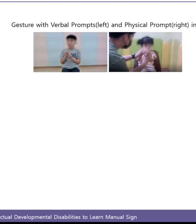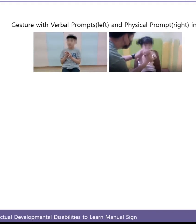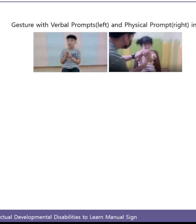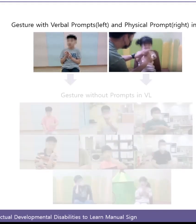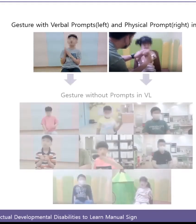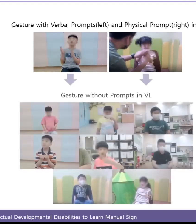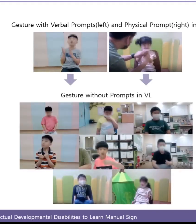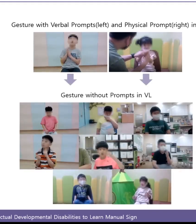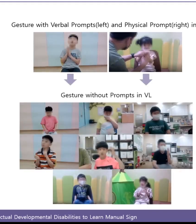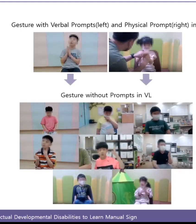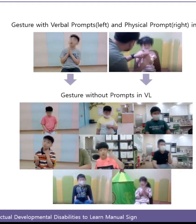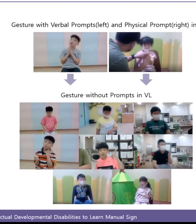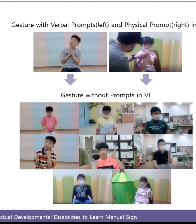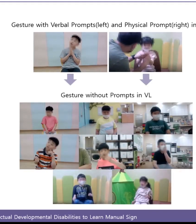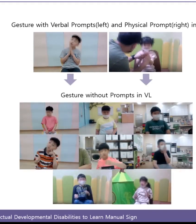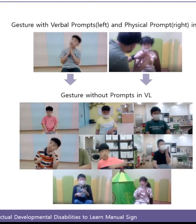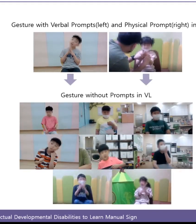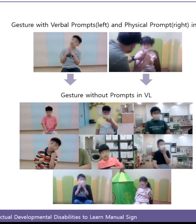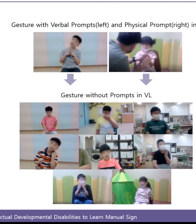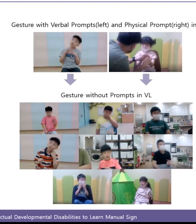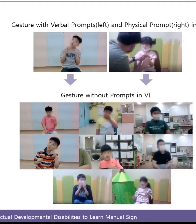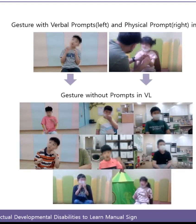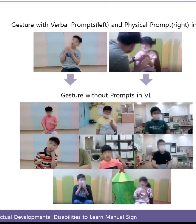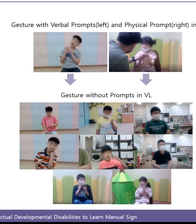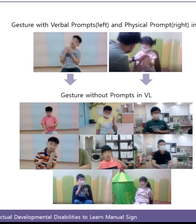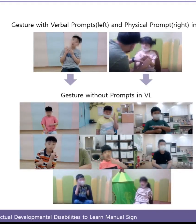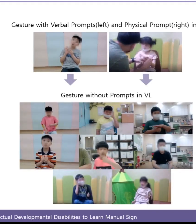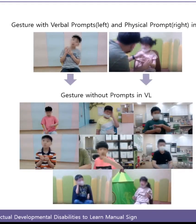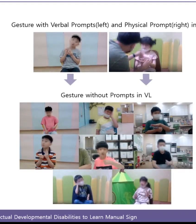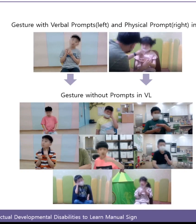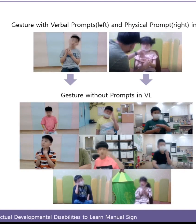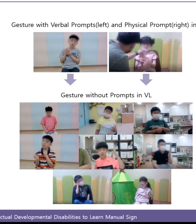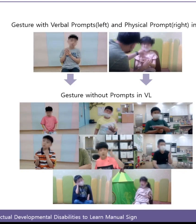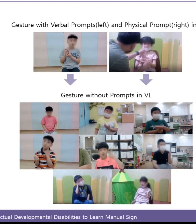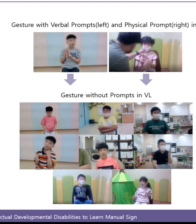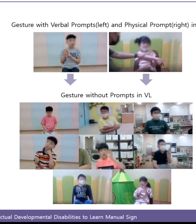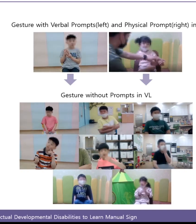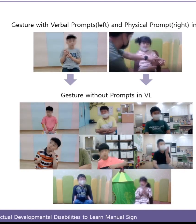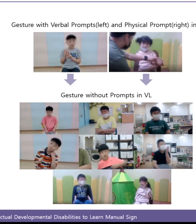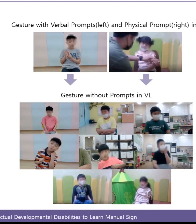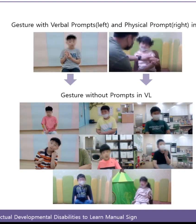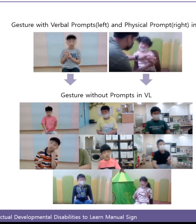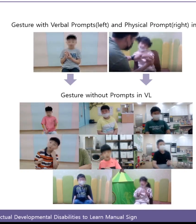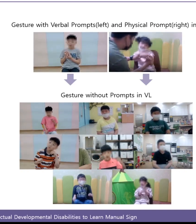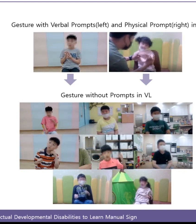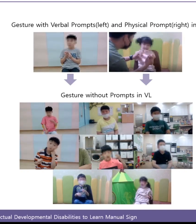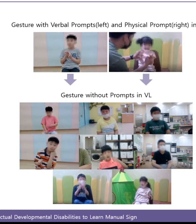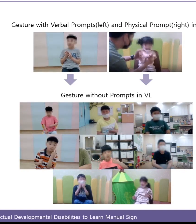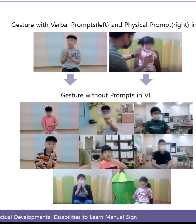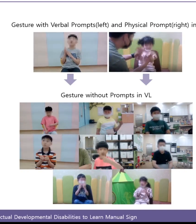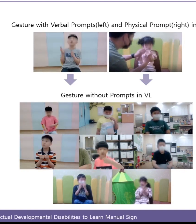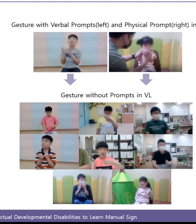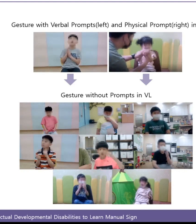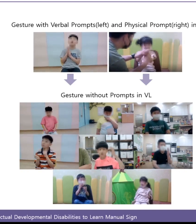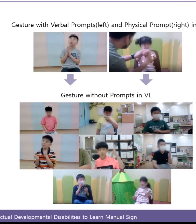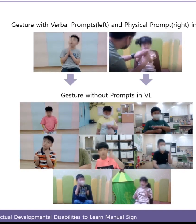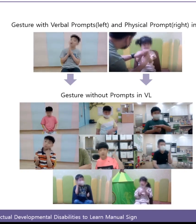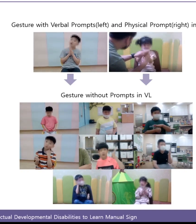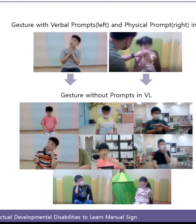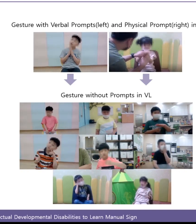But in the game method, we found that students voluntarily perform gestures while playing the game.